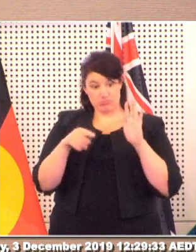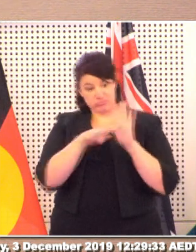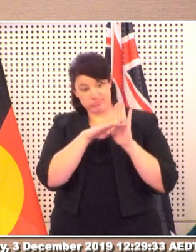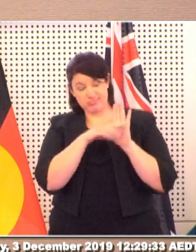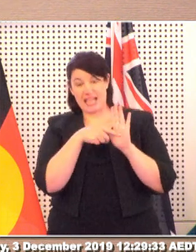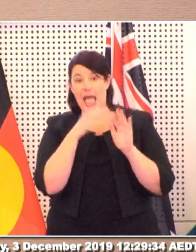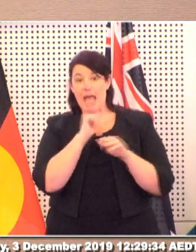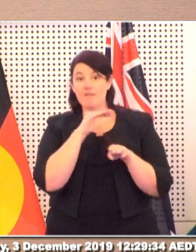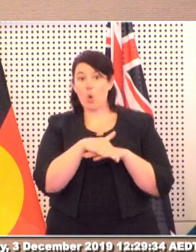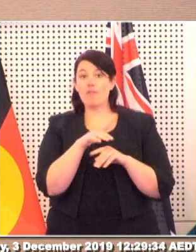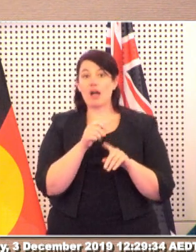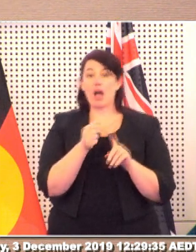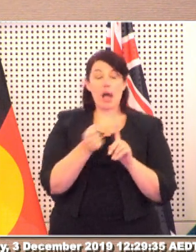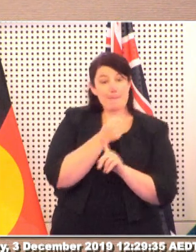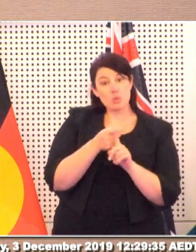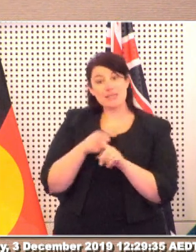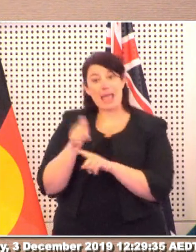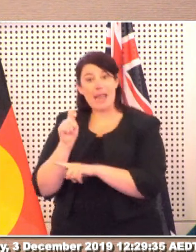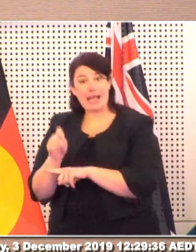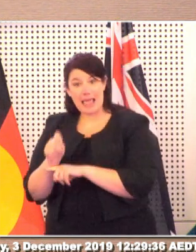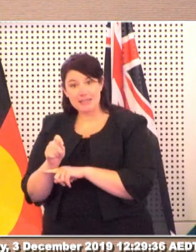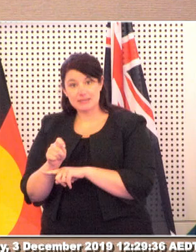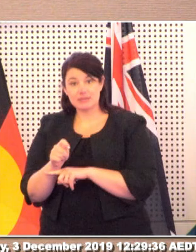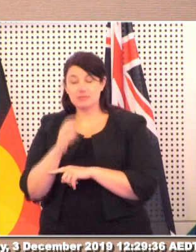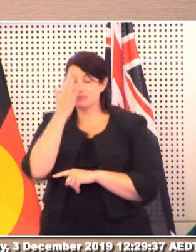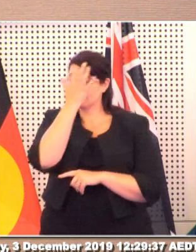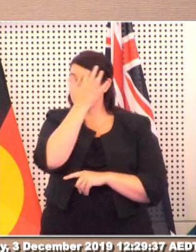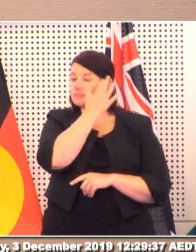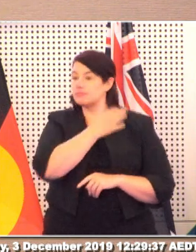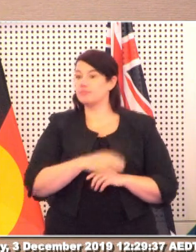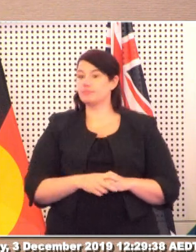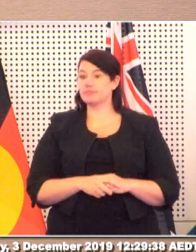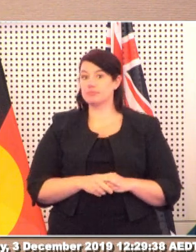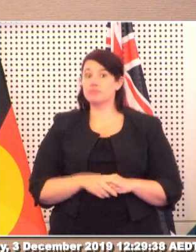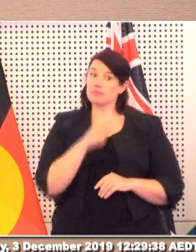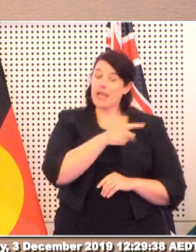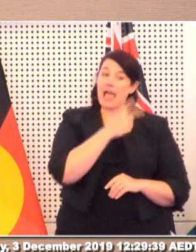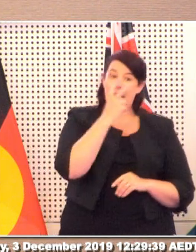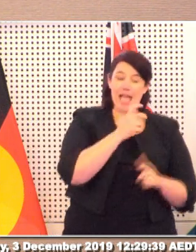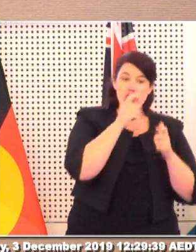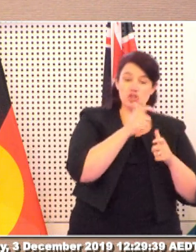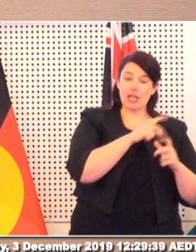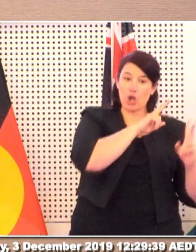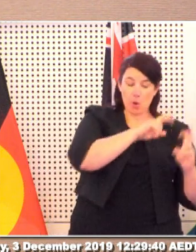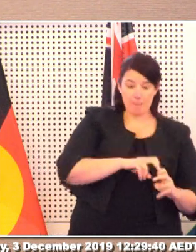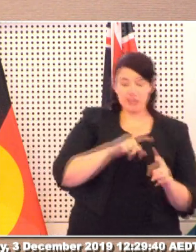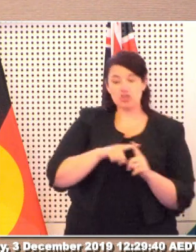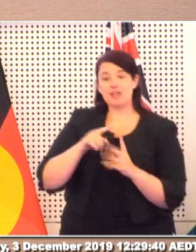And so while the Aged Care and the Child Sexual Abuse Commissions have added